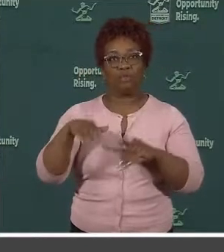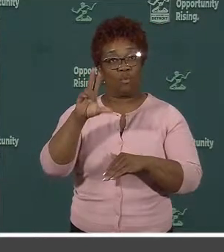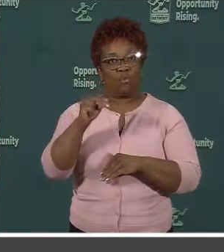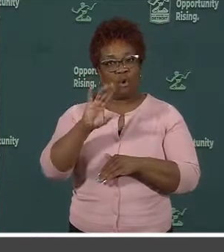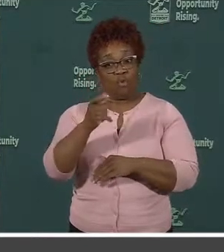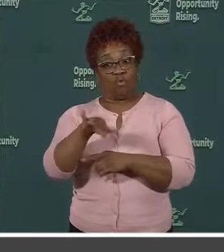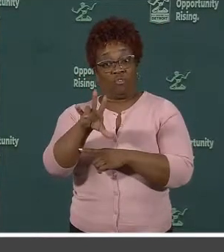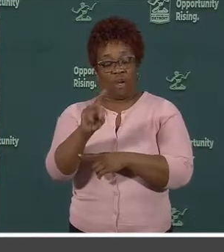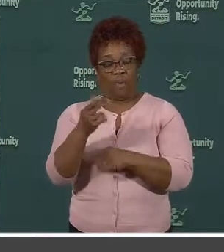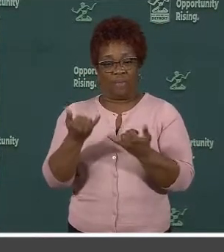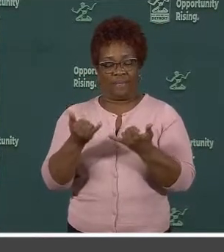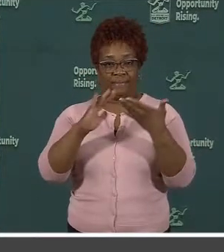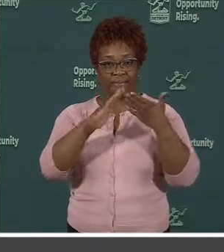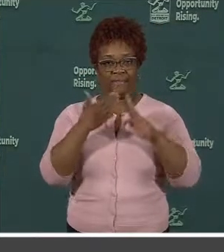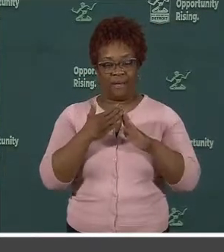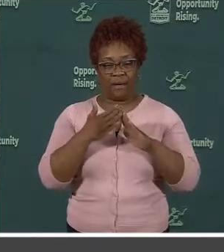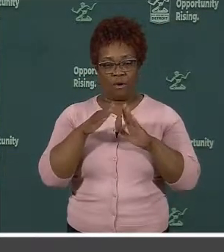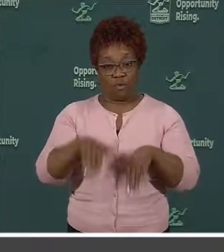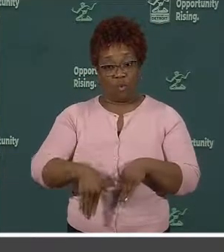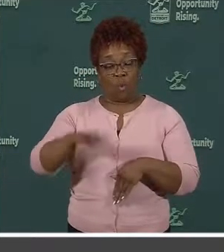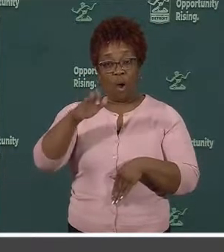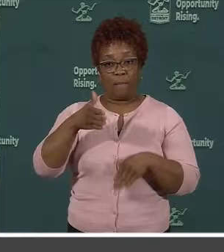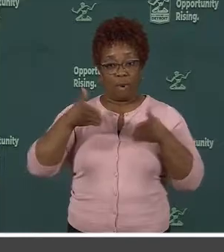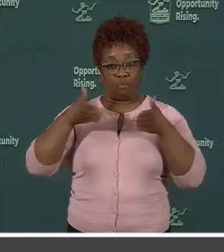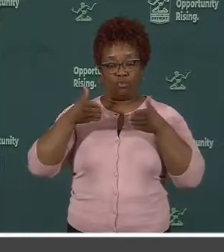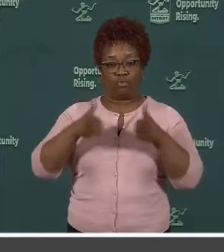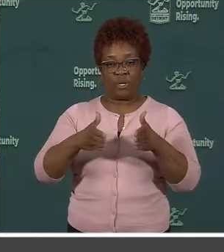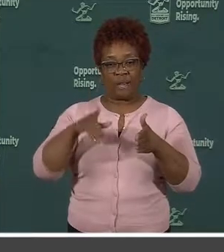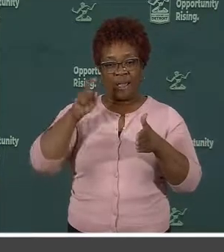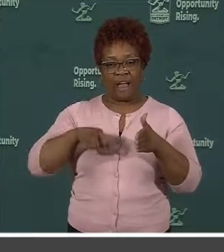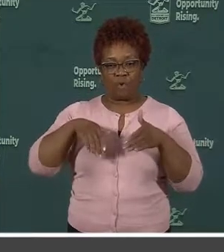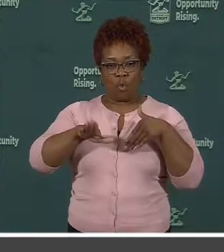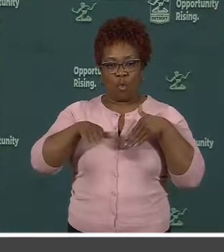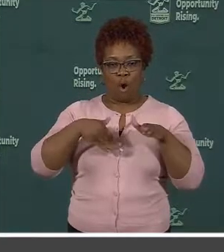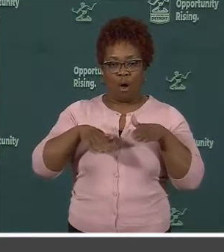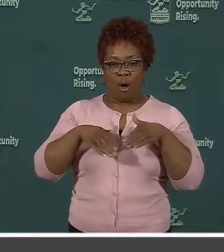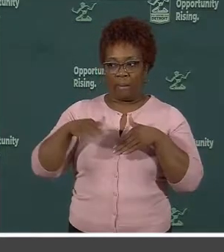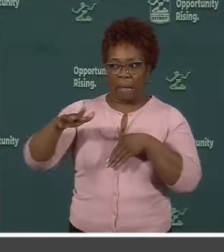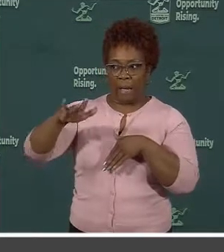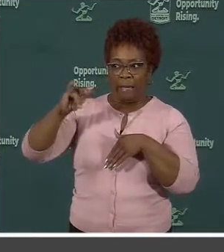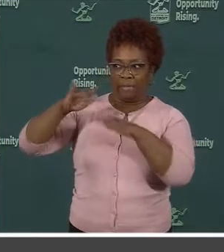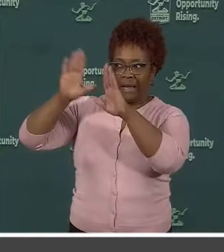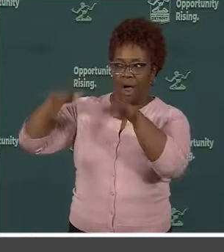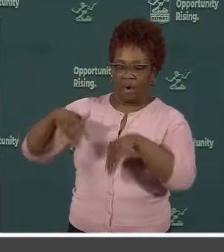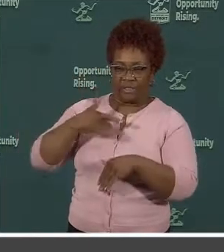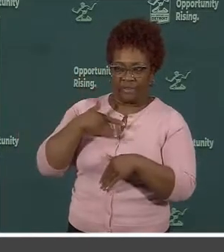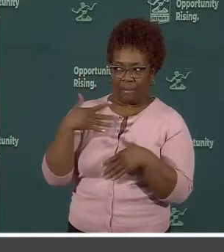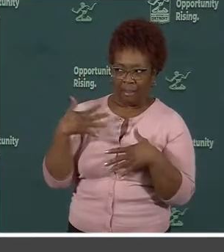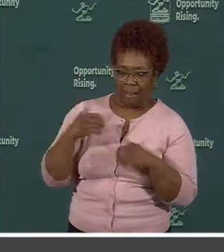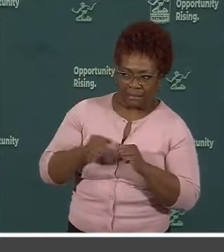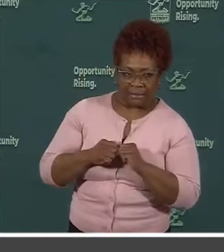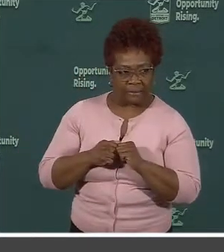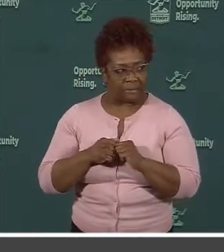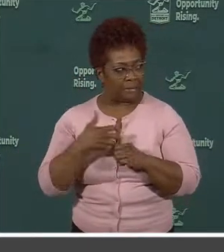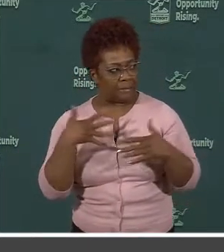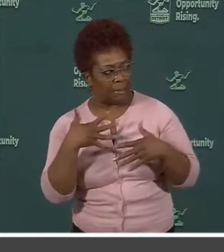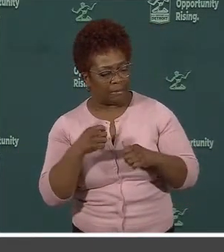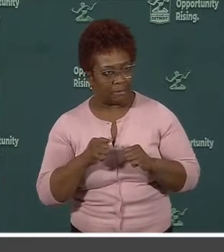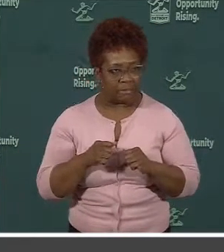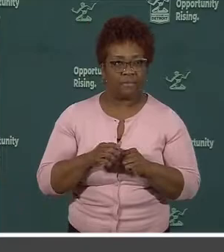WALK PAST BLIGHT AND FEEL BAD ABOUT THEIR NEIGHBOR IN TWENTY TWENTY ONE WE ENHANCE THE